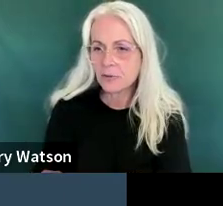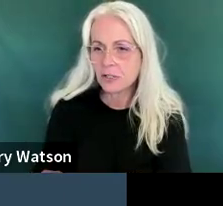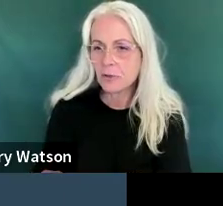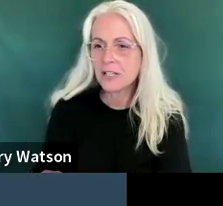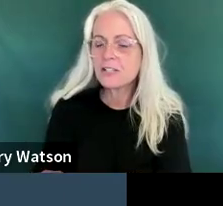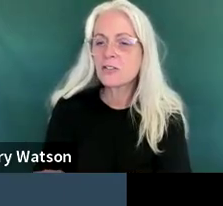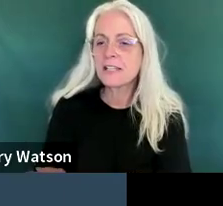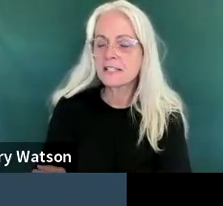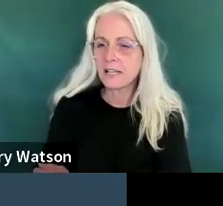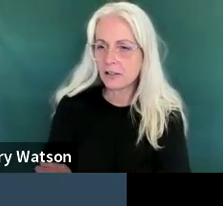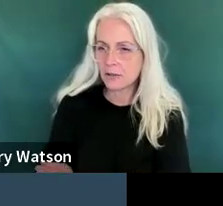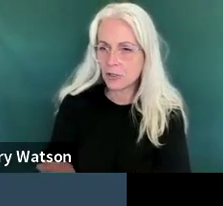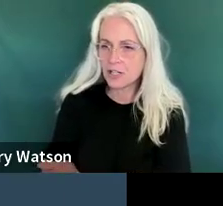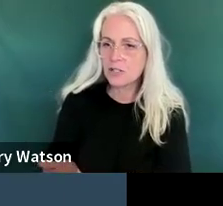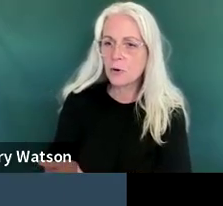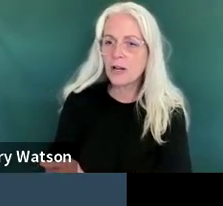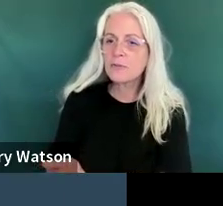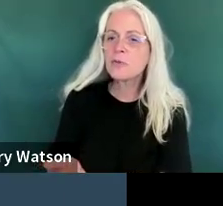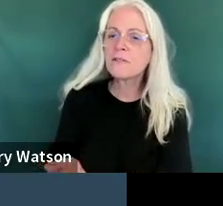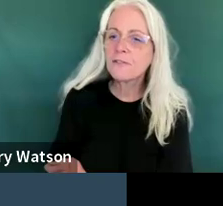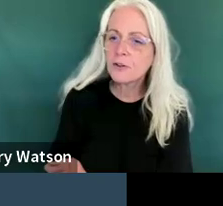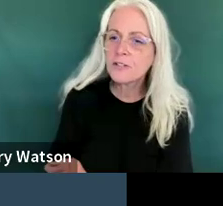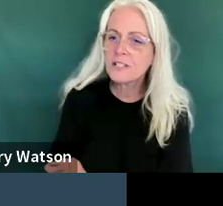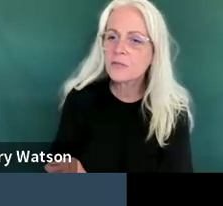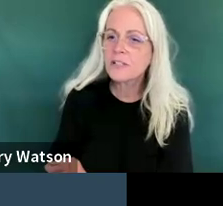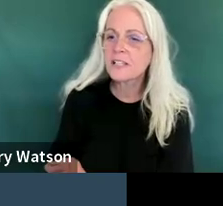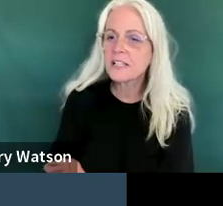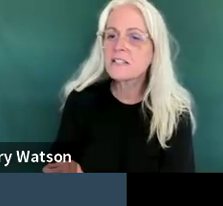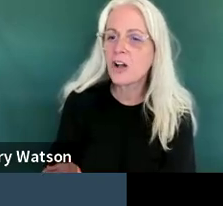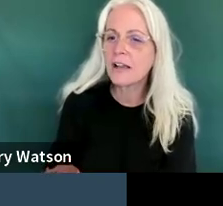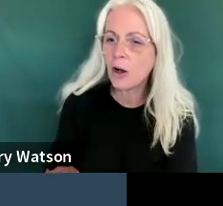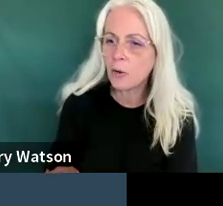disabled community, so it's a telecommunications program, so one of our focuses really is on